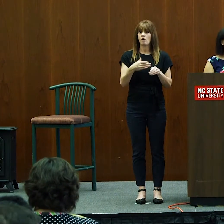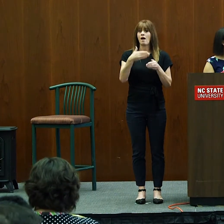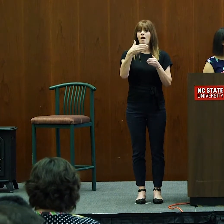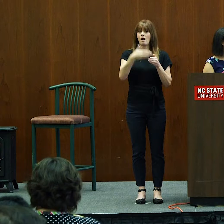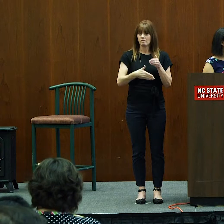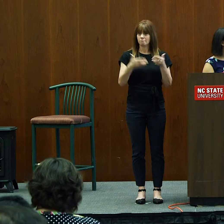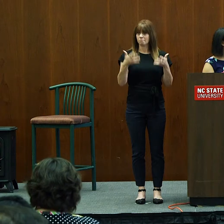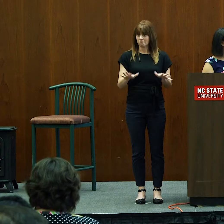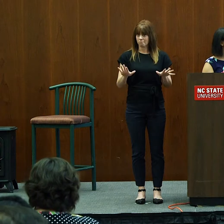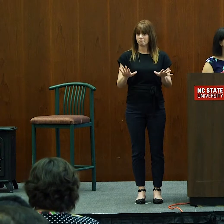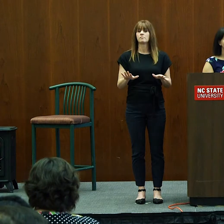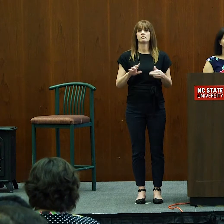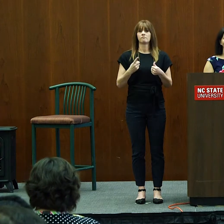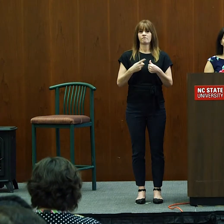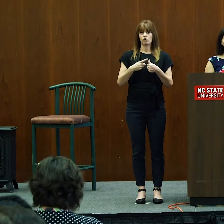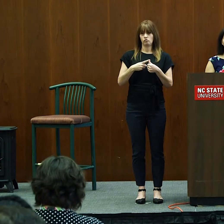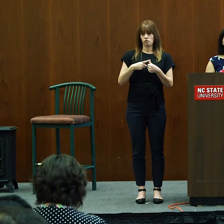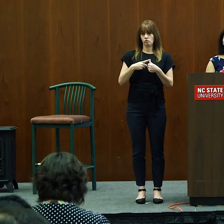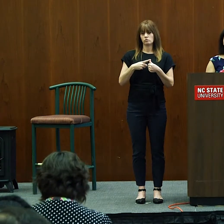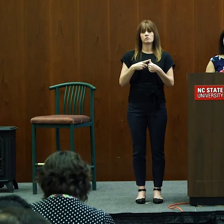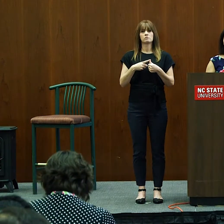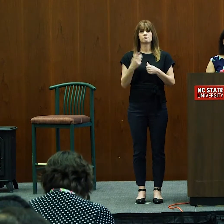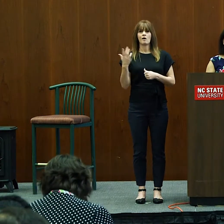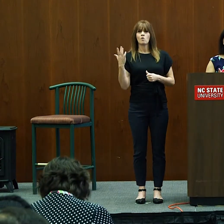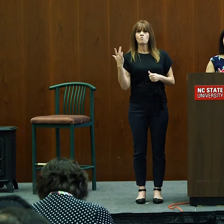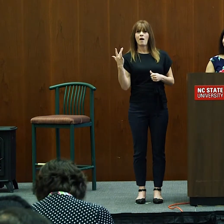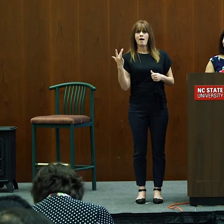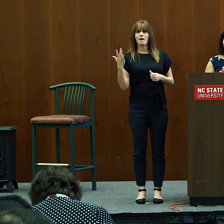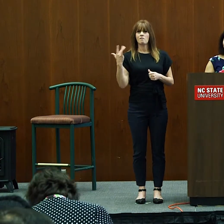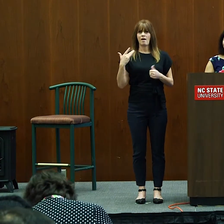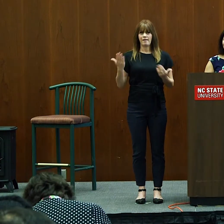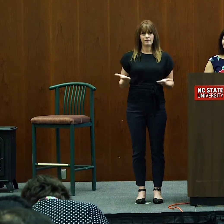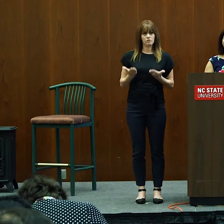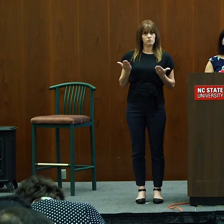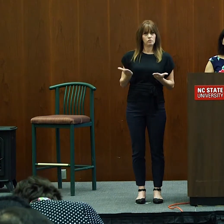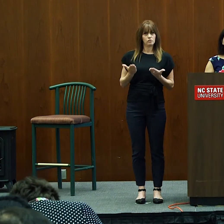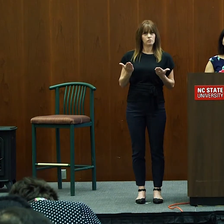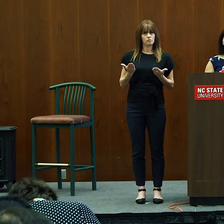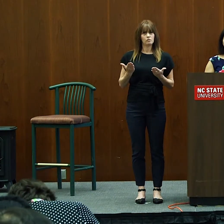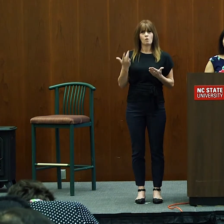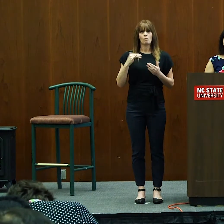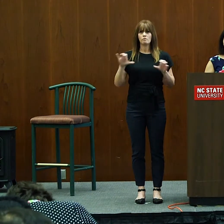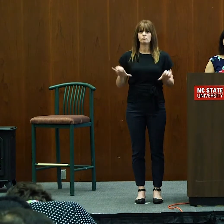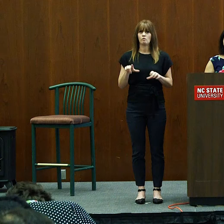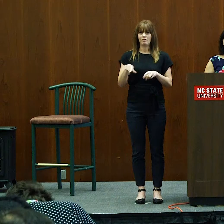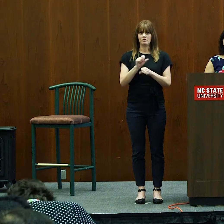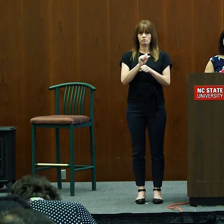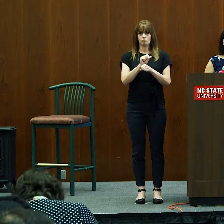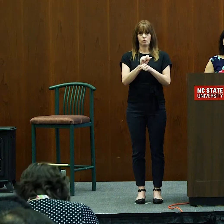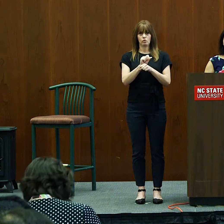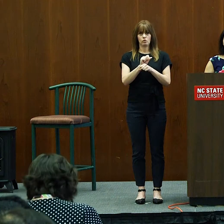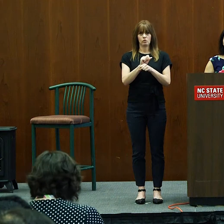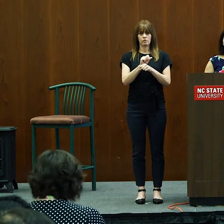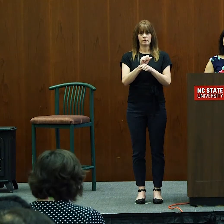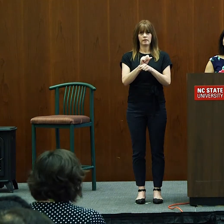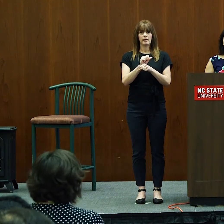the session, first, is "Why?" Why are we here? Why are we doing this work?